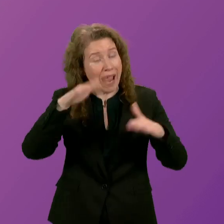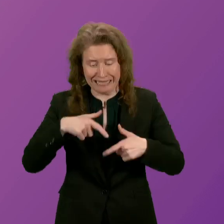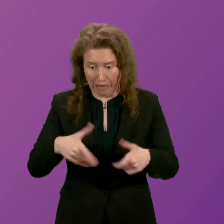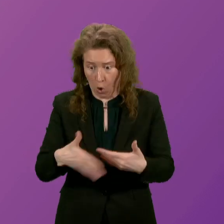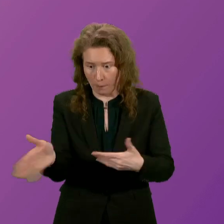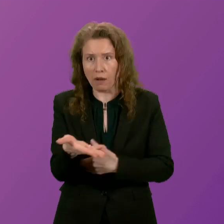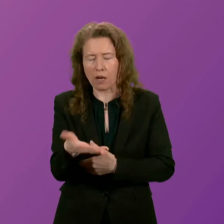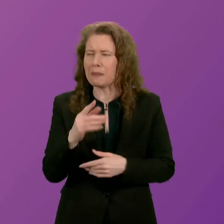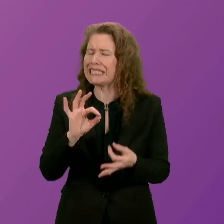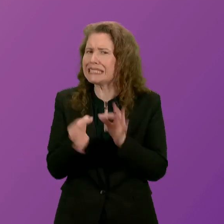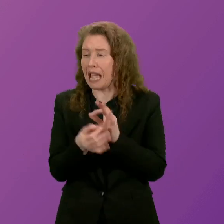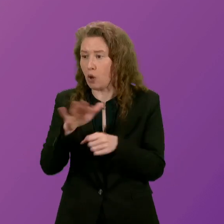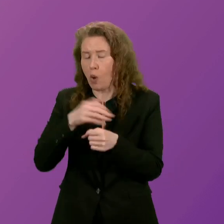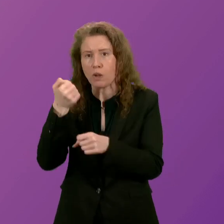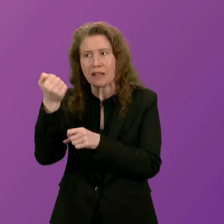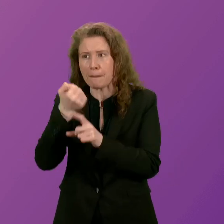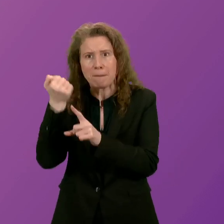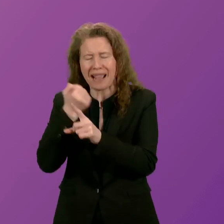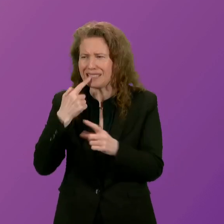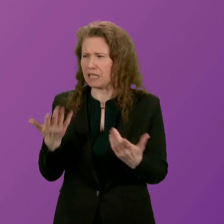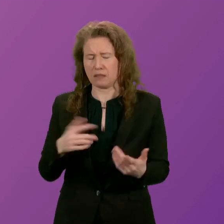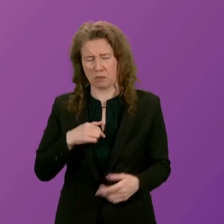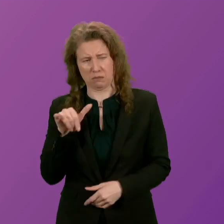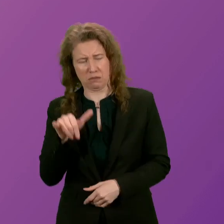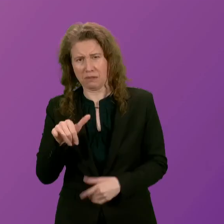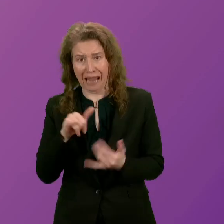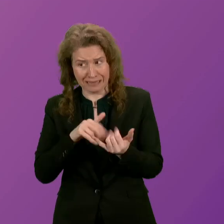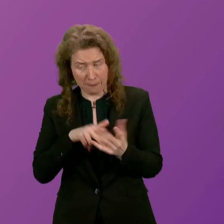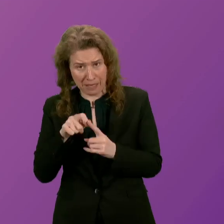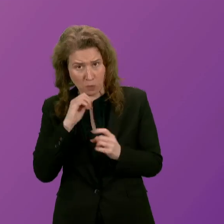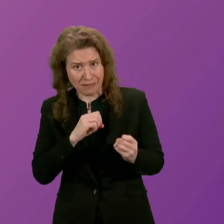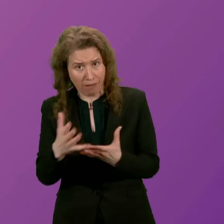local campaigners have little confidence that the Scottish National Party will deliver a solution,